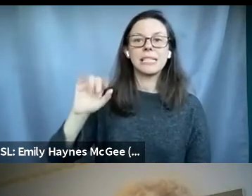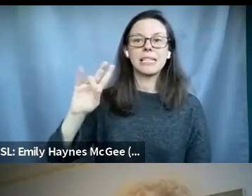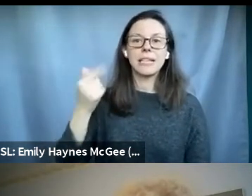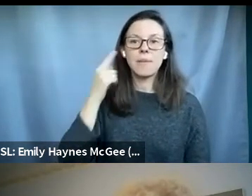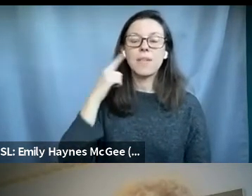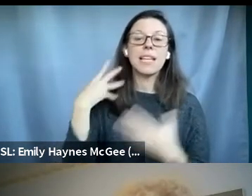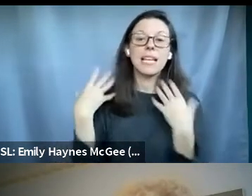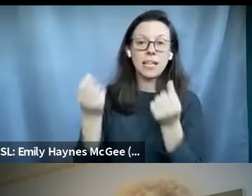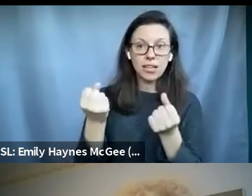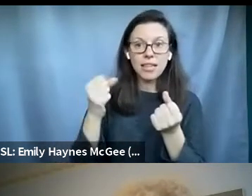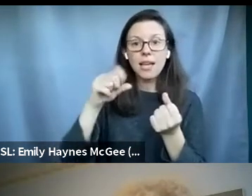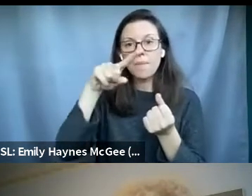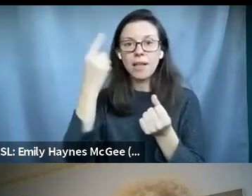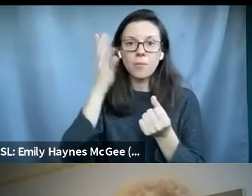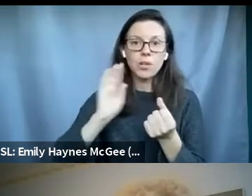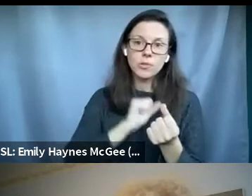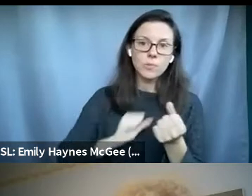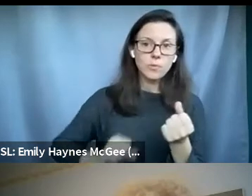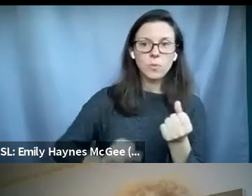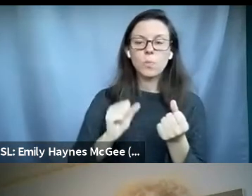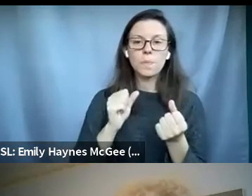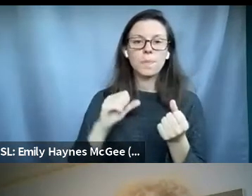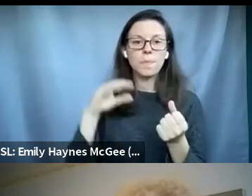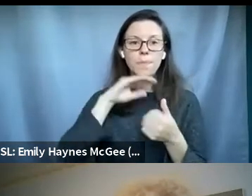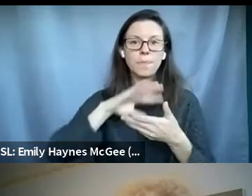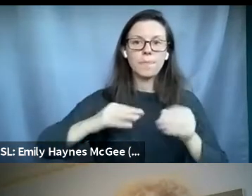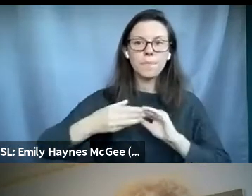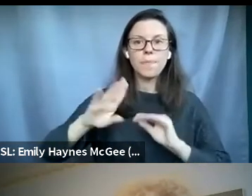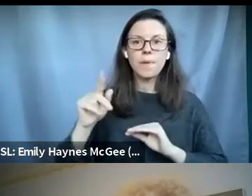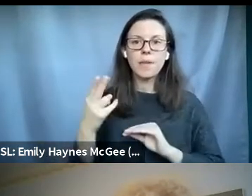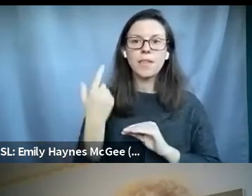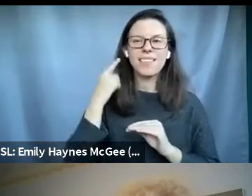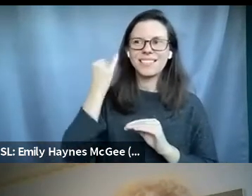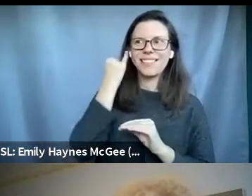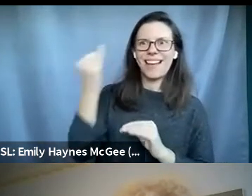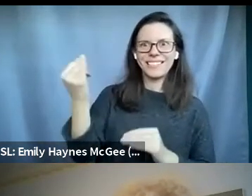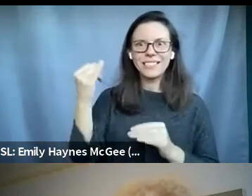myth and there's this idea that Black and brown woman had to carry so much, so many of their burdens, not going to take care of themselves on their own, so we wanted to provide